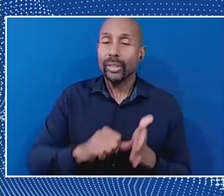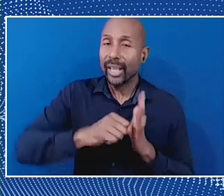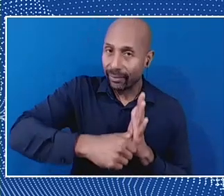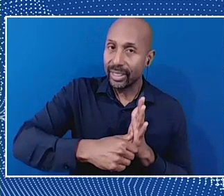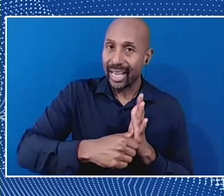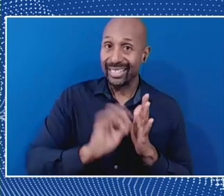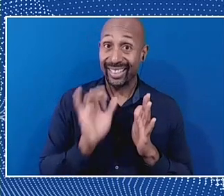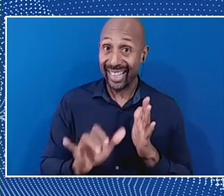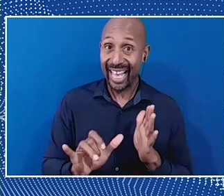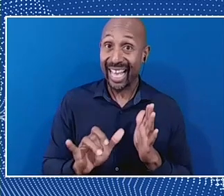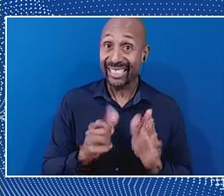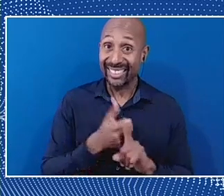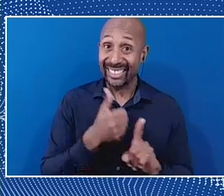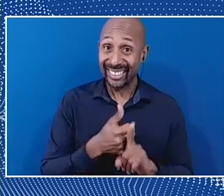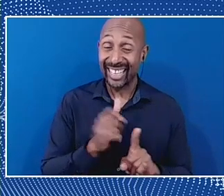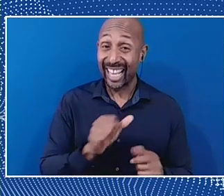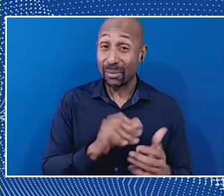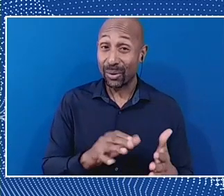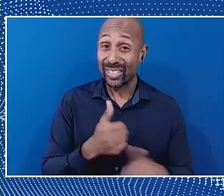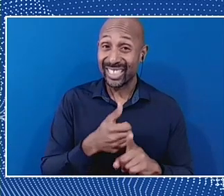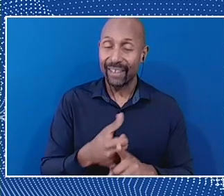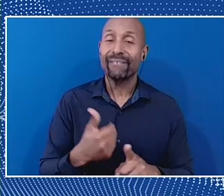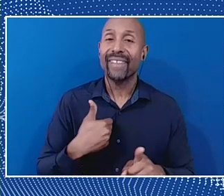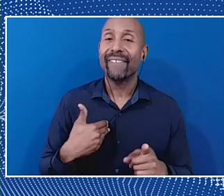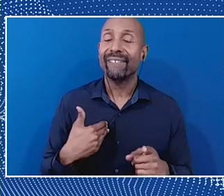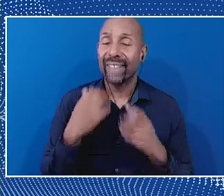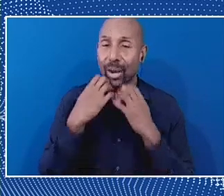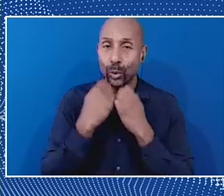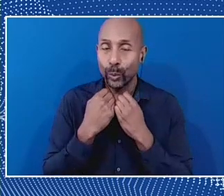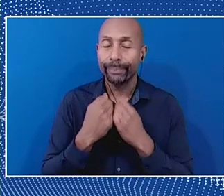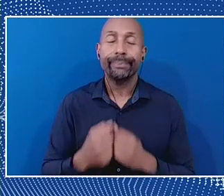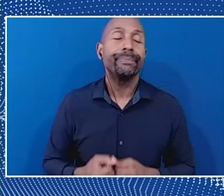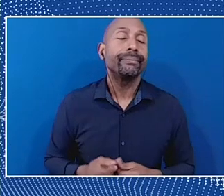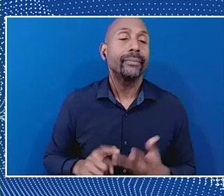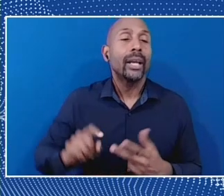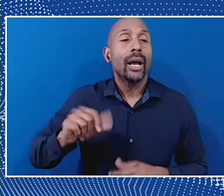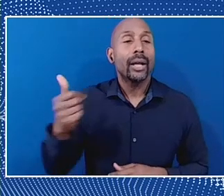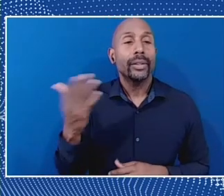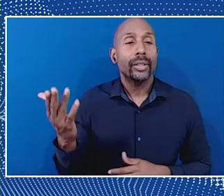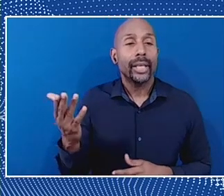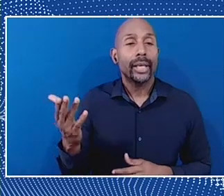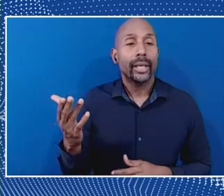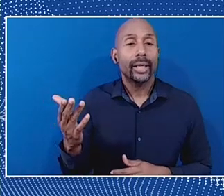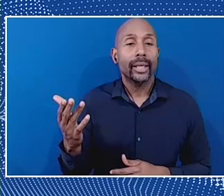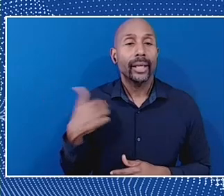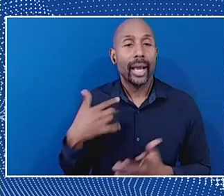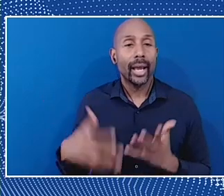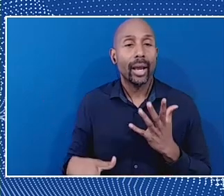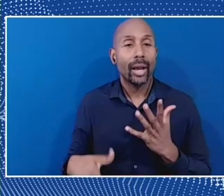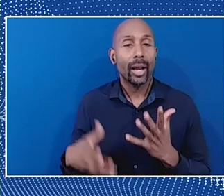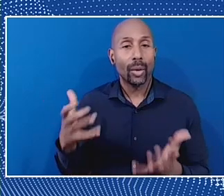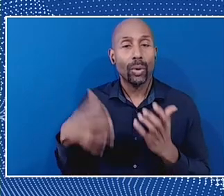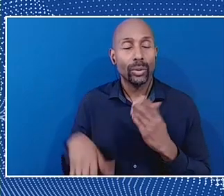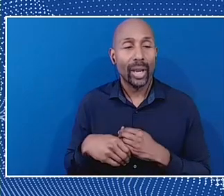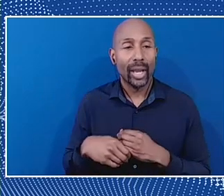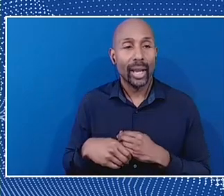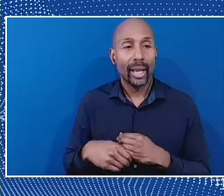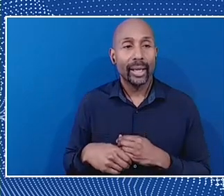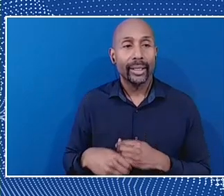And then the other thing I just kind of wanted to include in here is any place that the Department is able to include